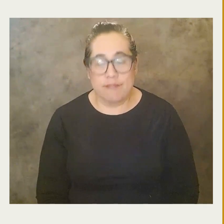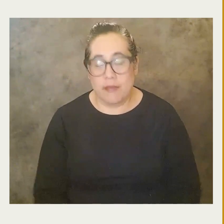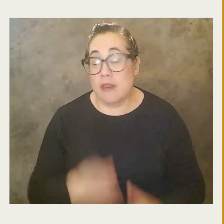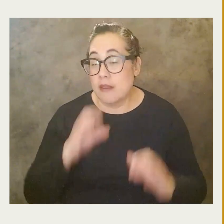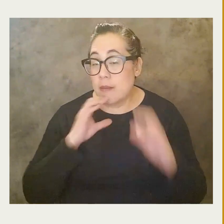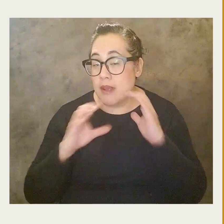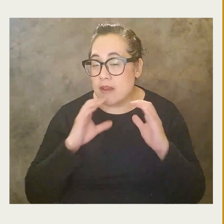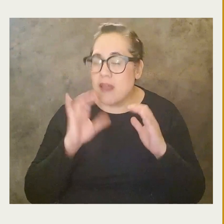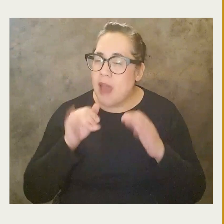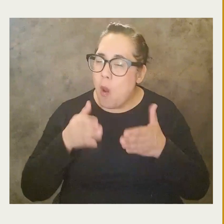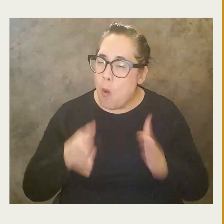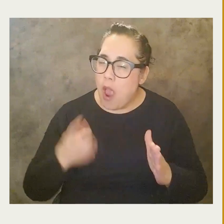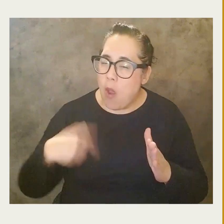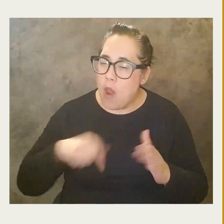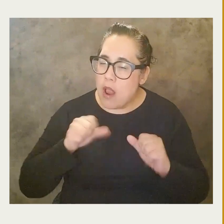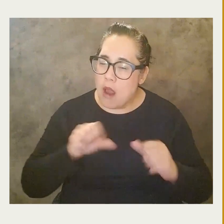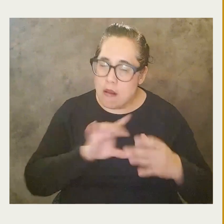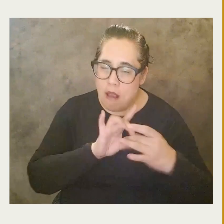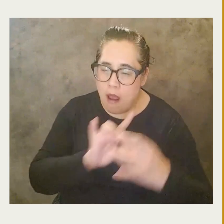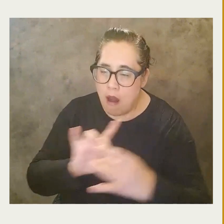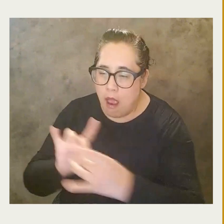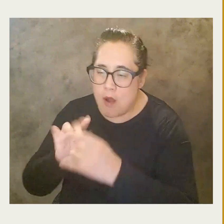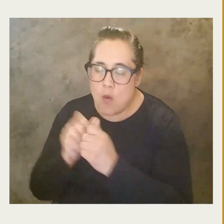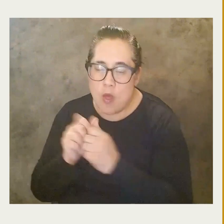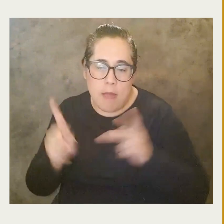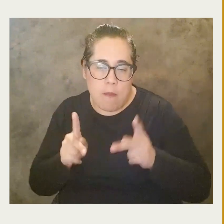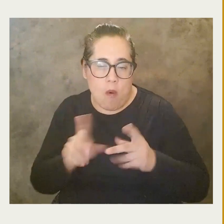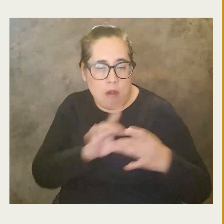Communication is a way for us to connect with people ... and with the world.